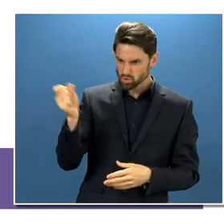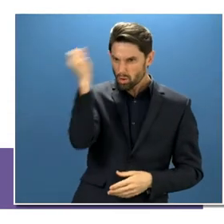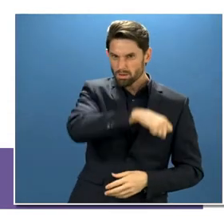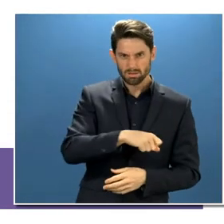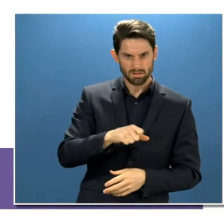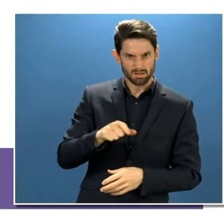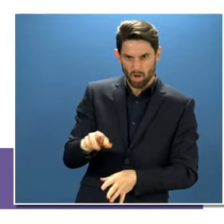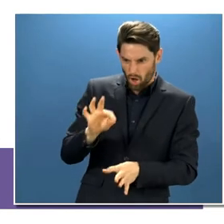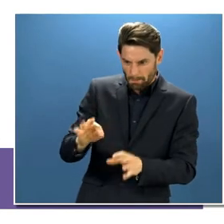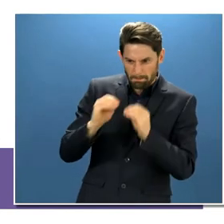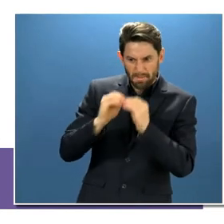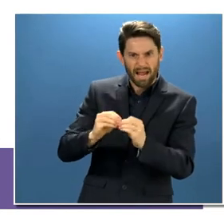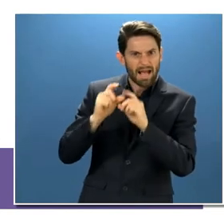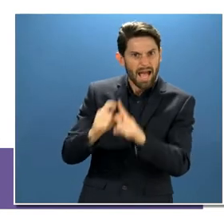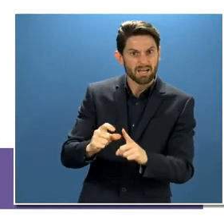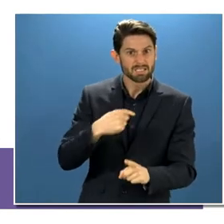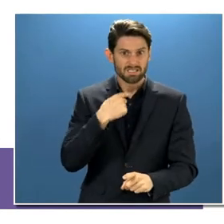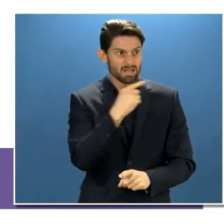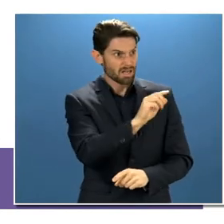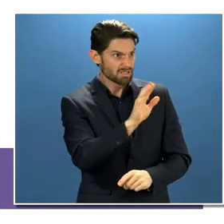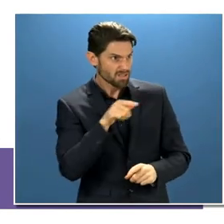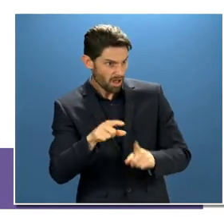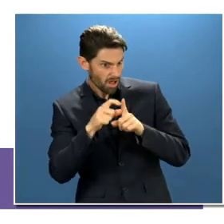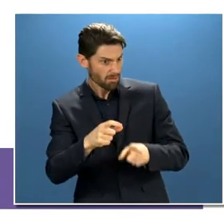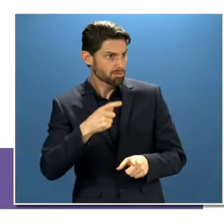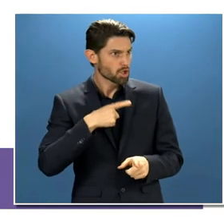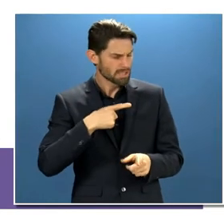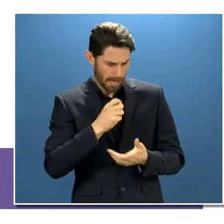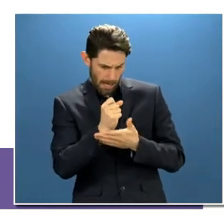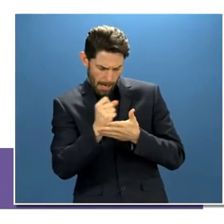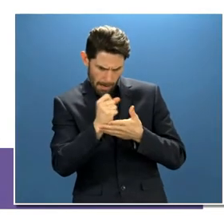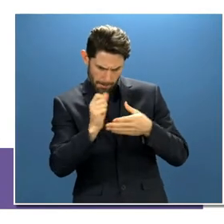thought, "Well, for me it is" because my measuring skills and the number wasn't